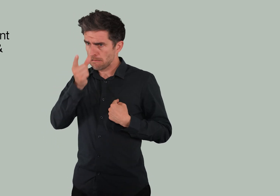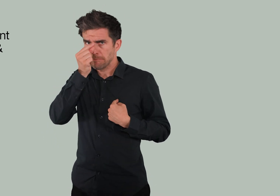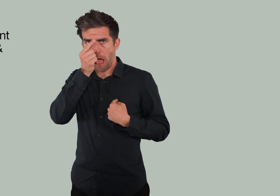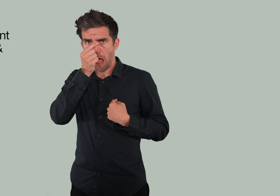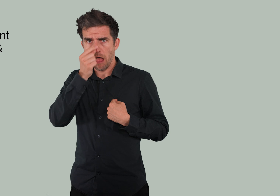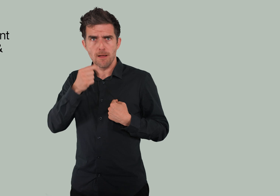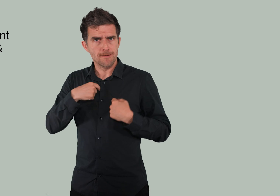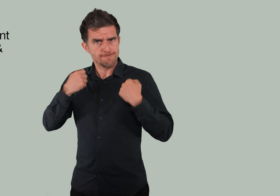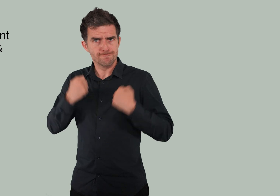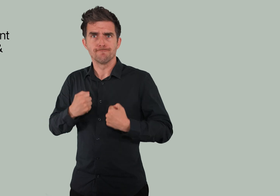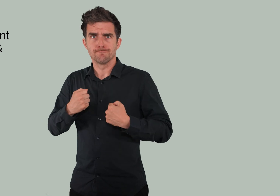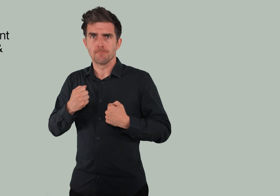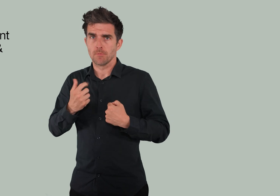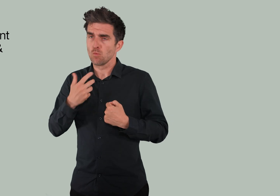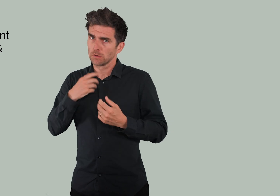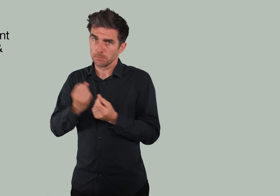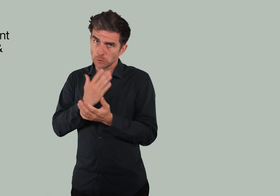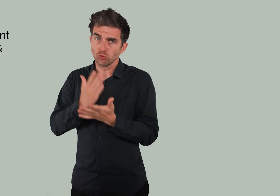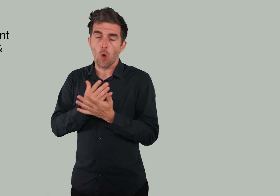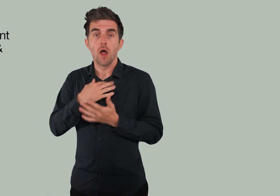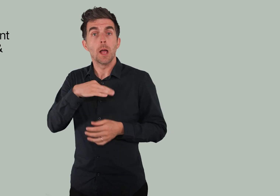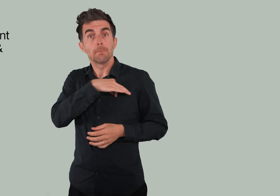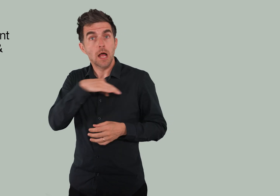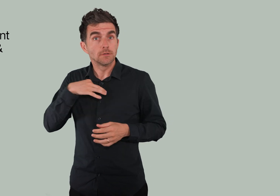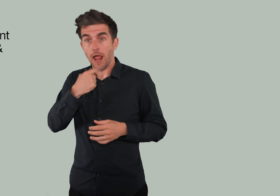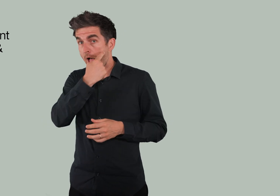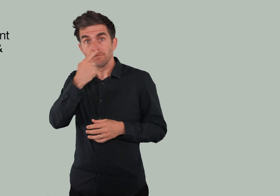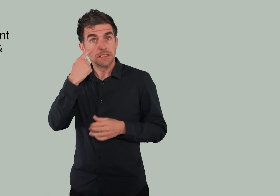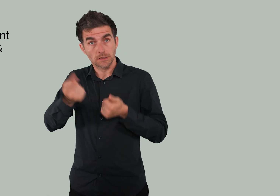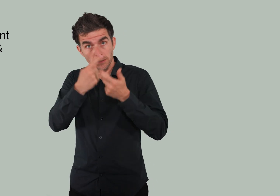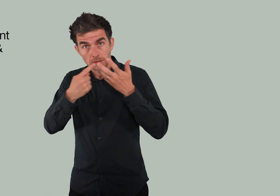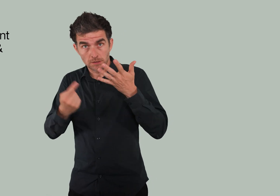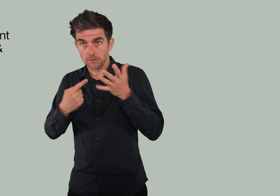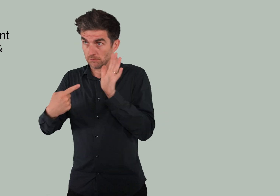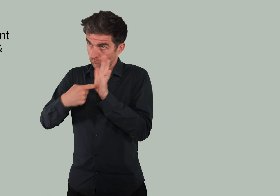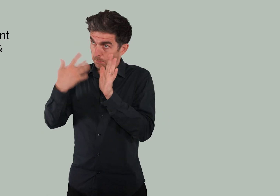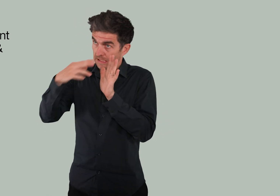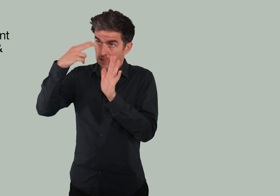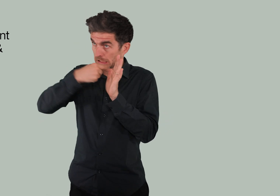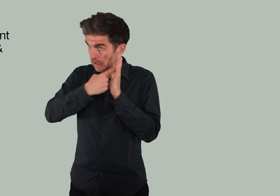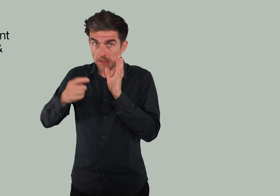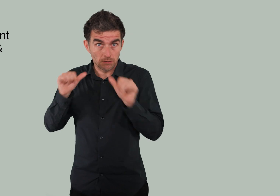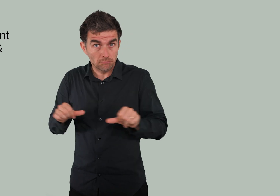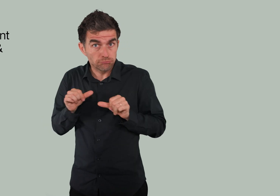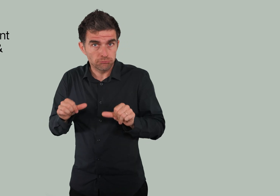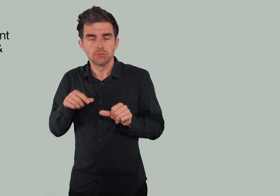in their eligibility and a desire to ensure that all medical evidence is considered